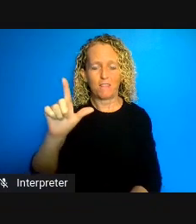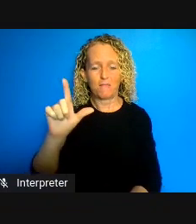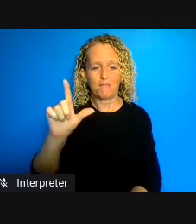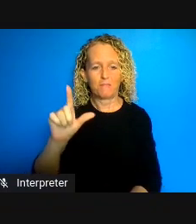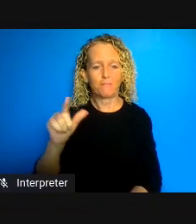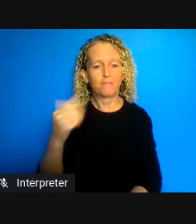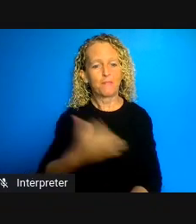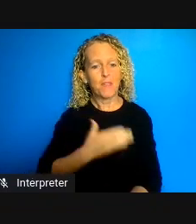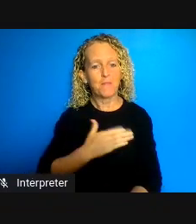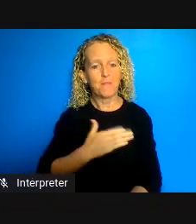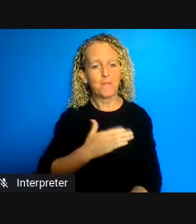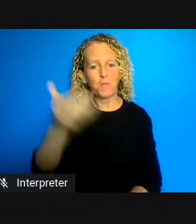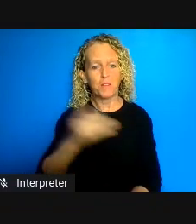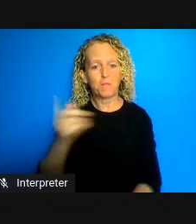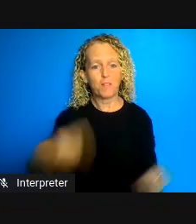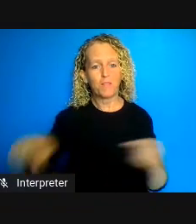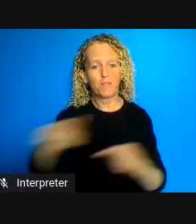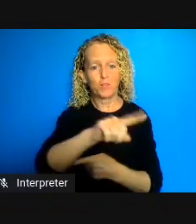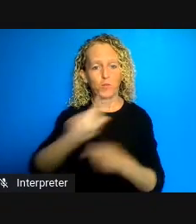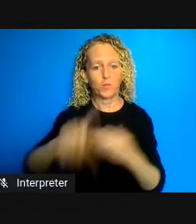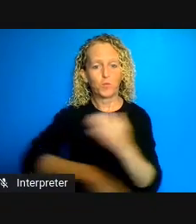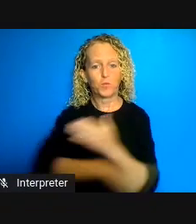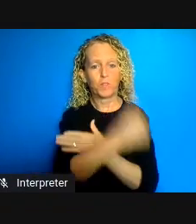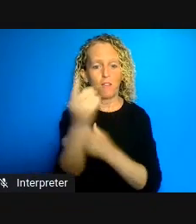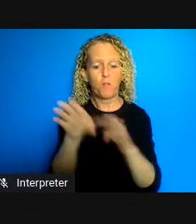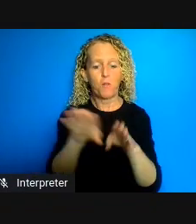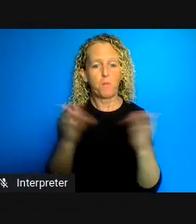universities open dialogue live a series of weekly conversations featuring